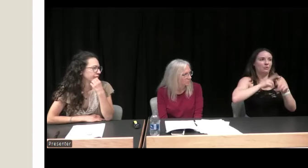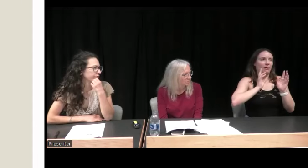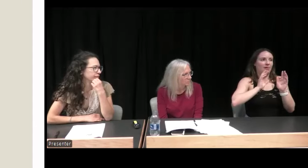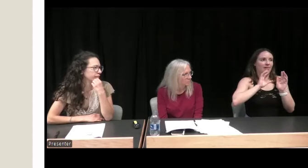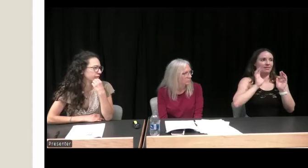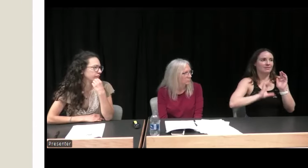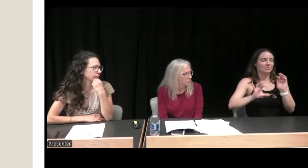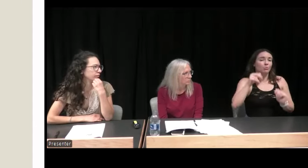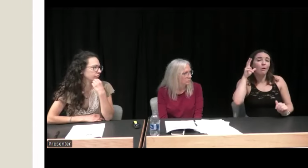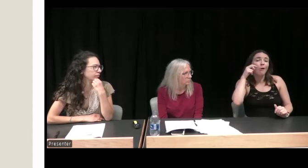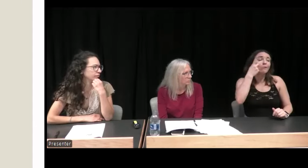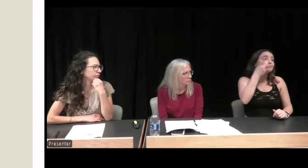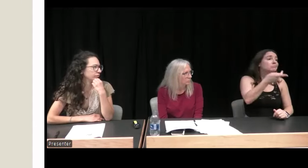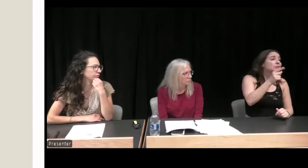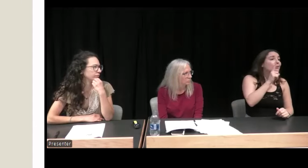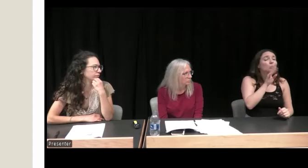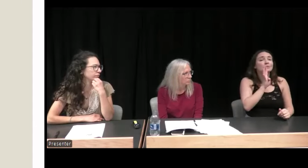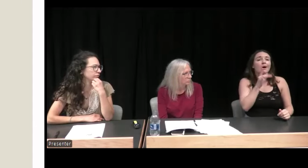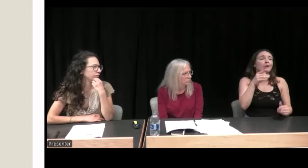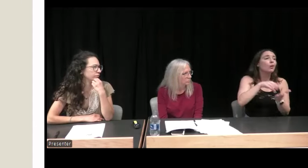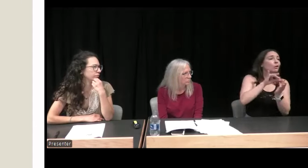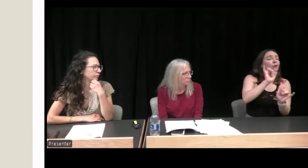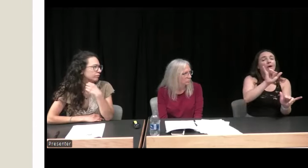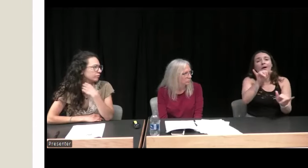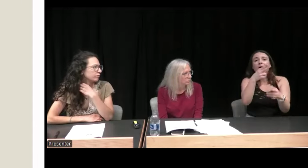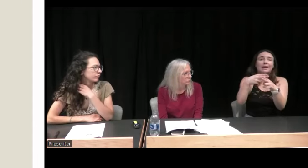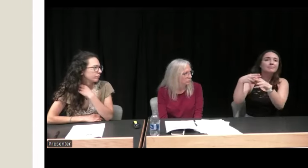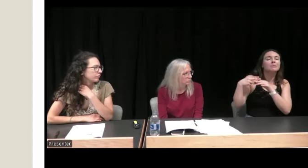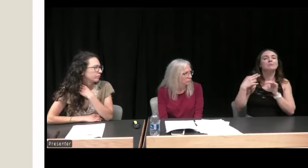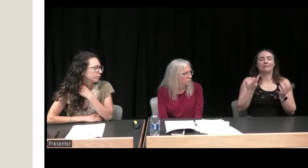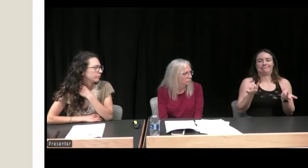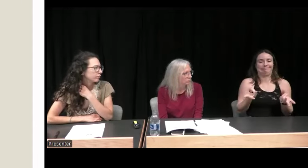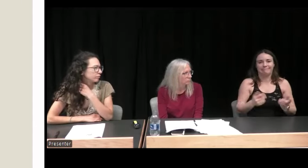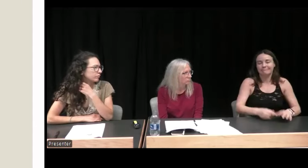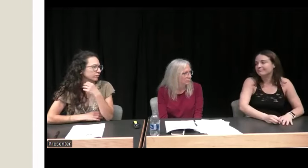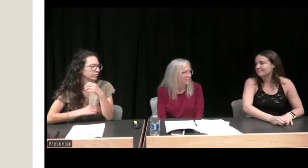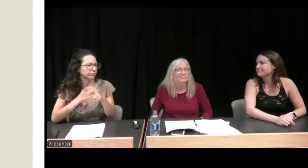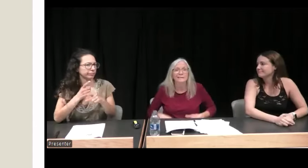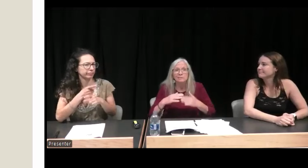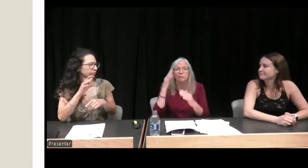what does this person look like but on Zoom you naturally can just learn people's names and have